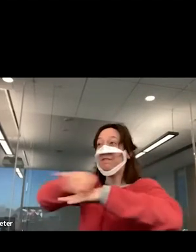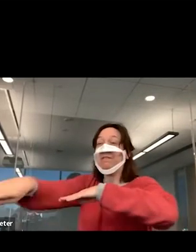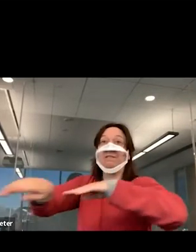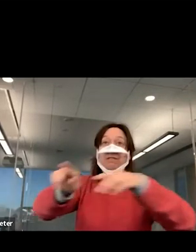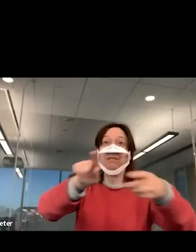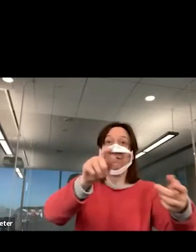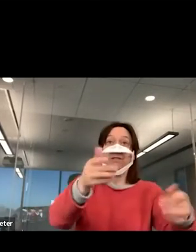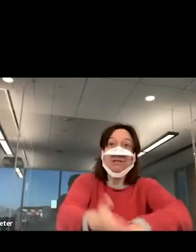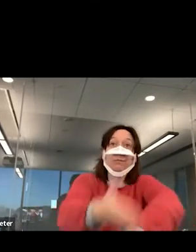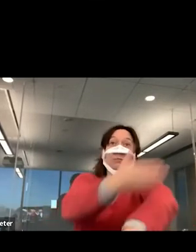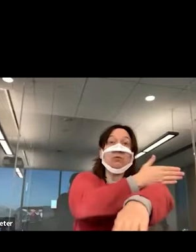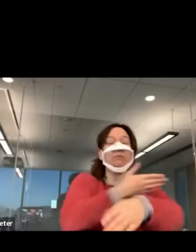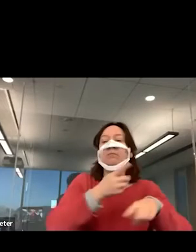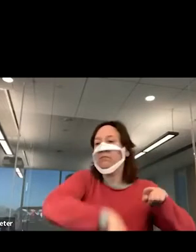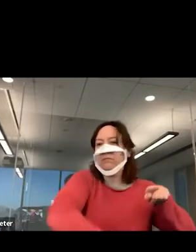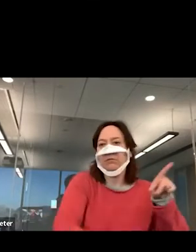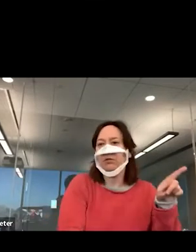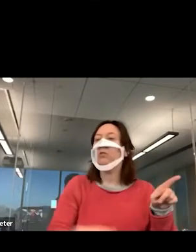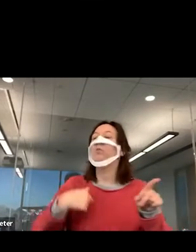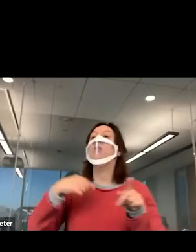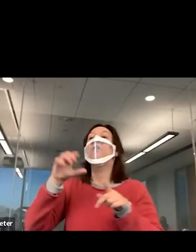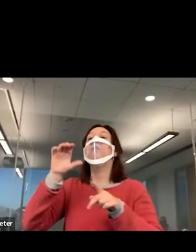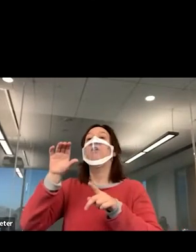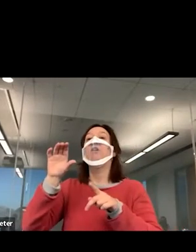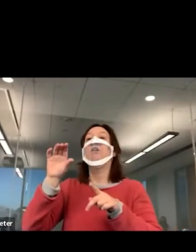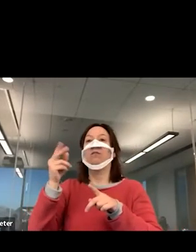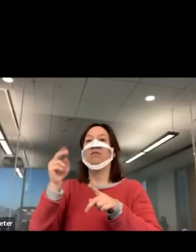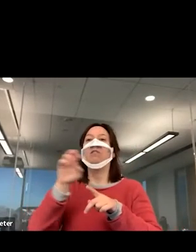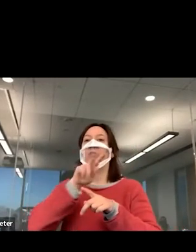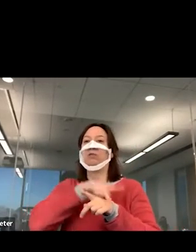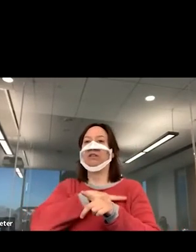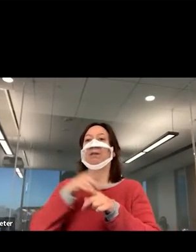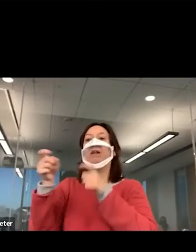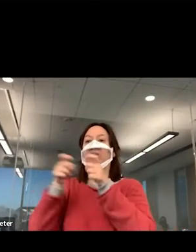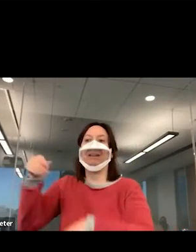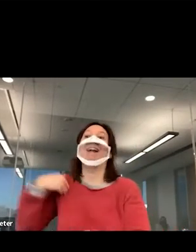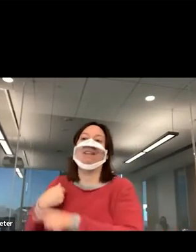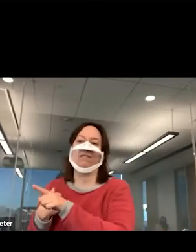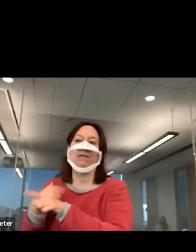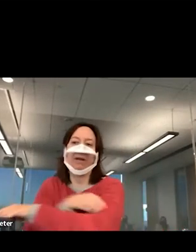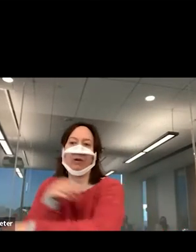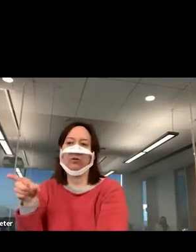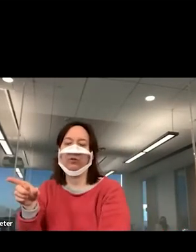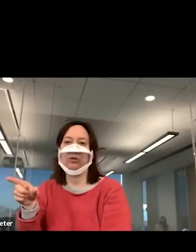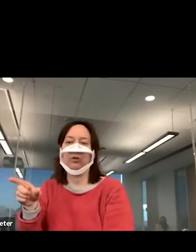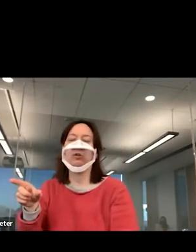and the office of personnel management did so off i went and that's what i worked on for the next